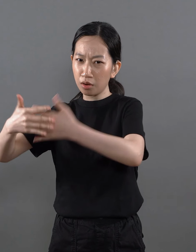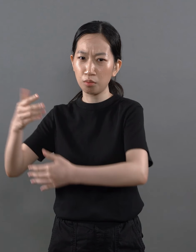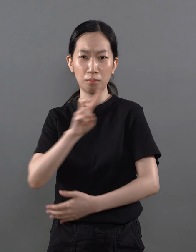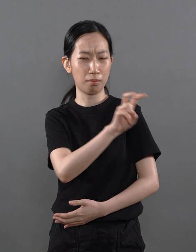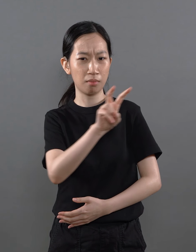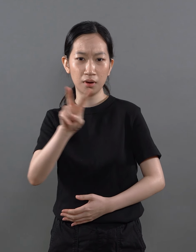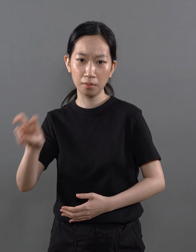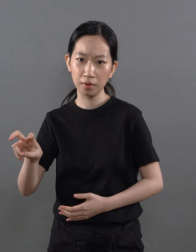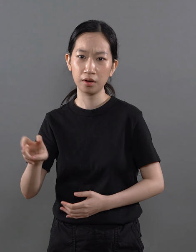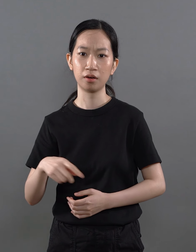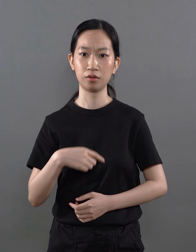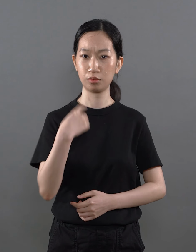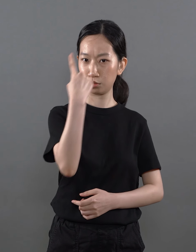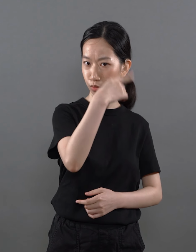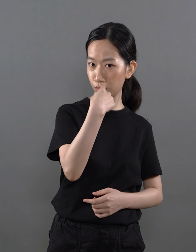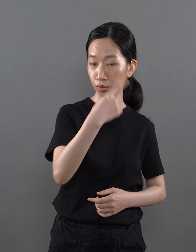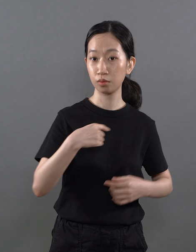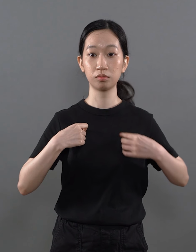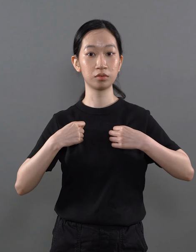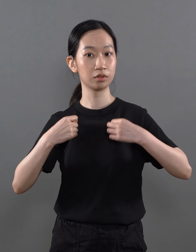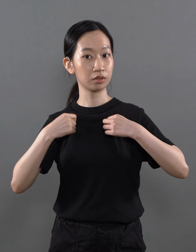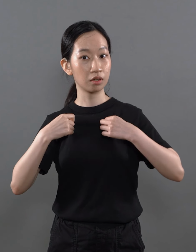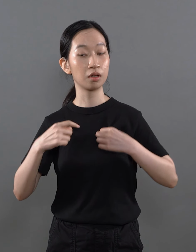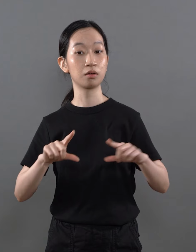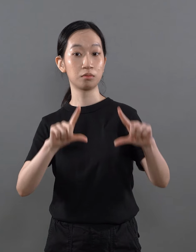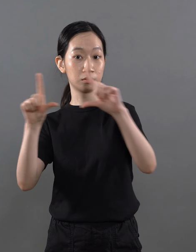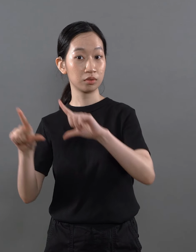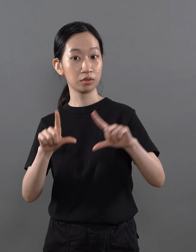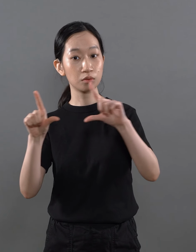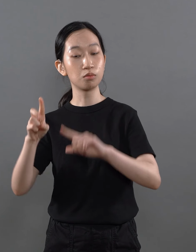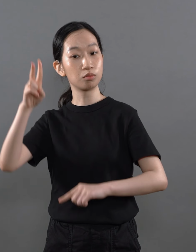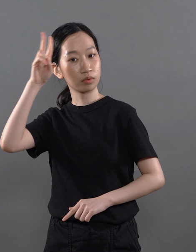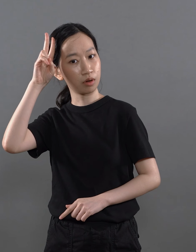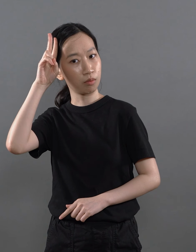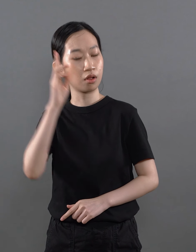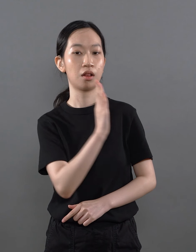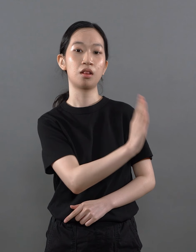In the city, I saw a lot of skyscrapers lots of different faces Everyone was dressed differently